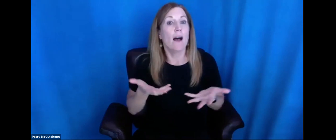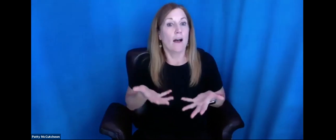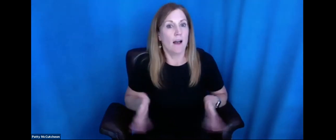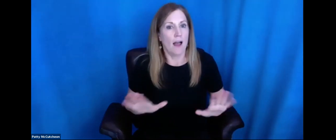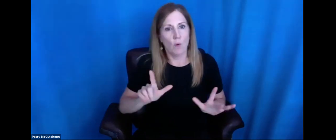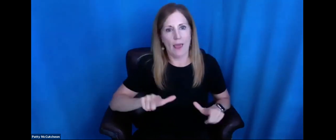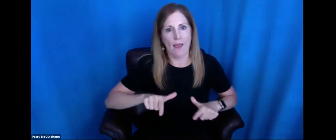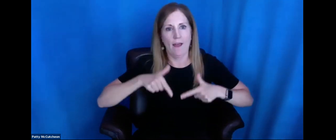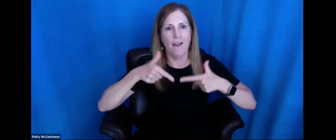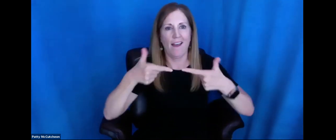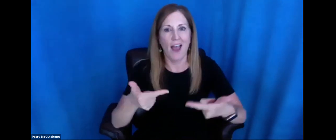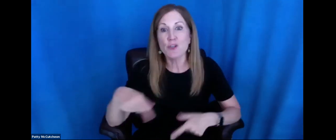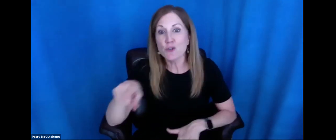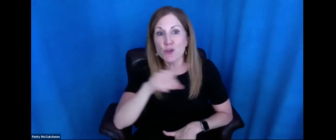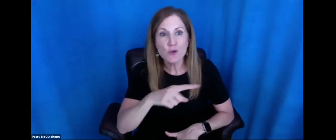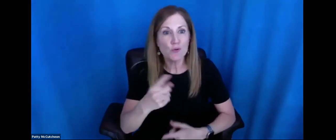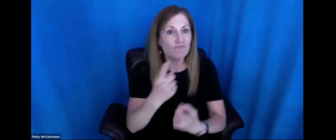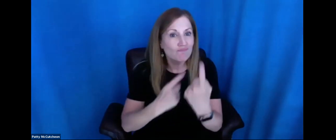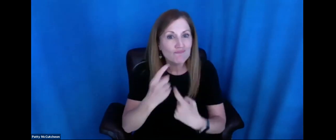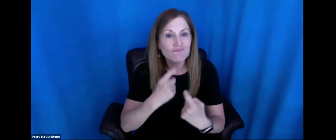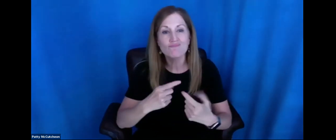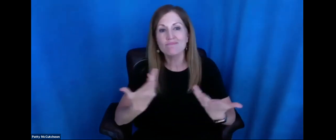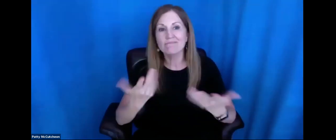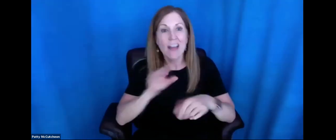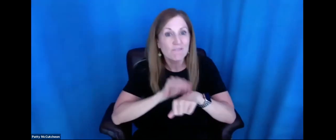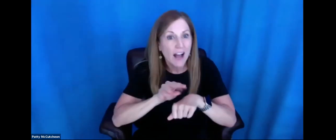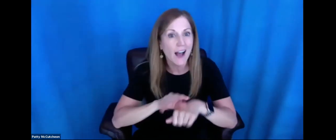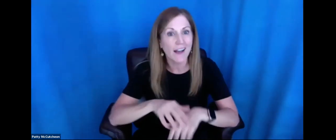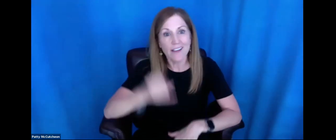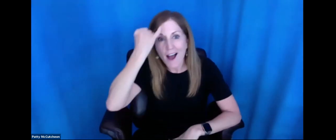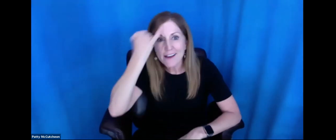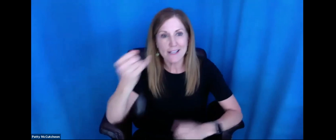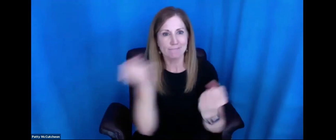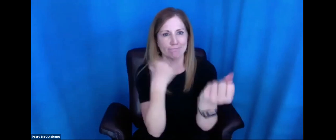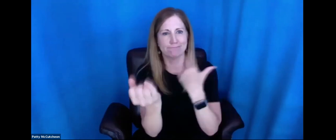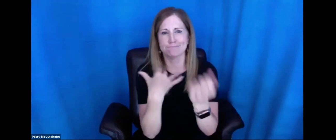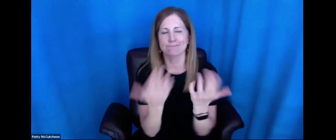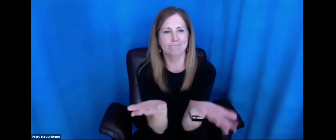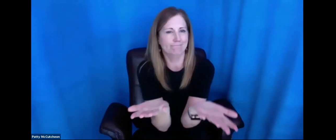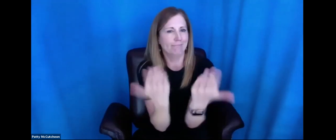questions, but answers, advice, reactions of any kind. Thank you for your time and attention.